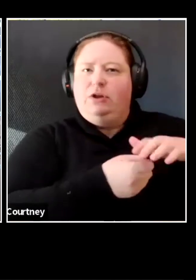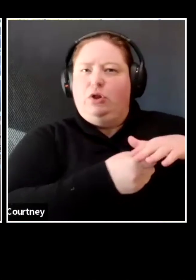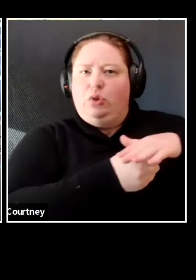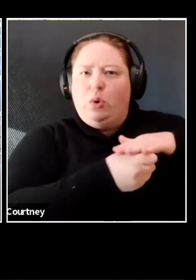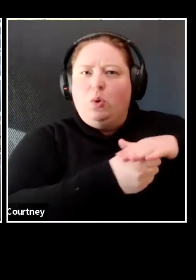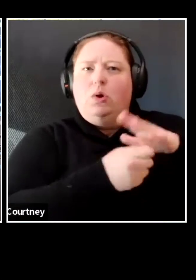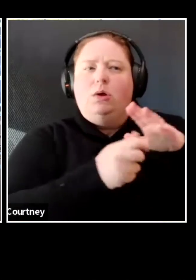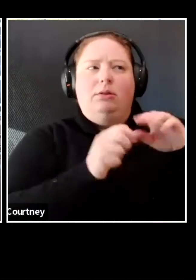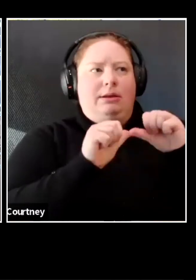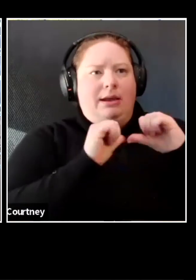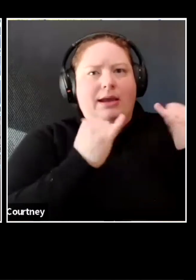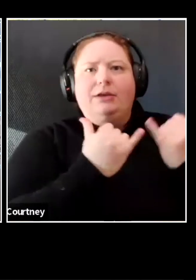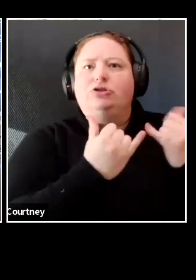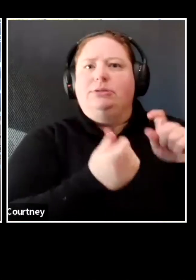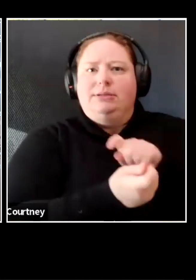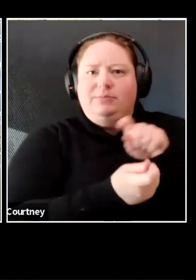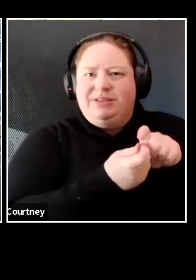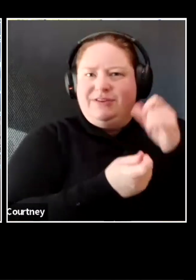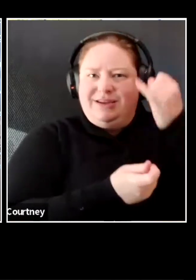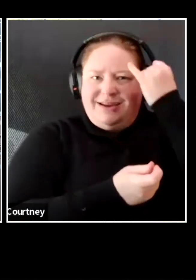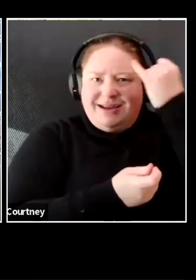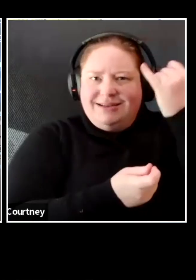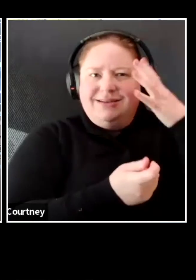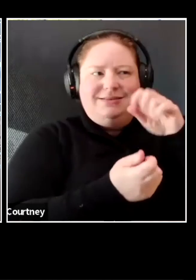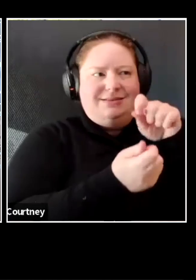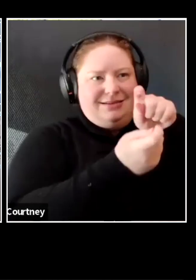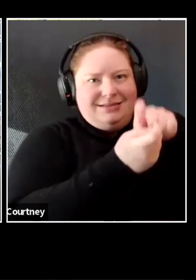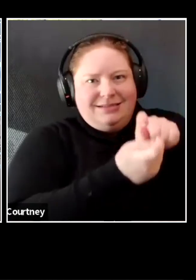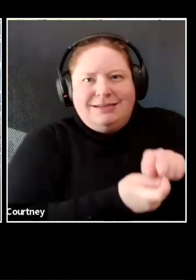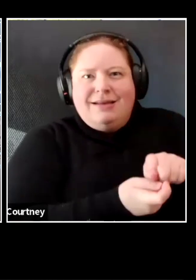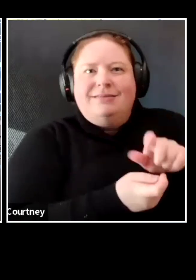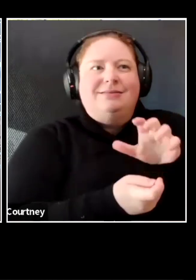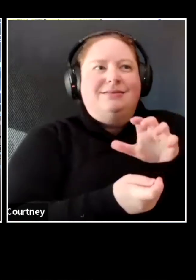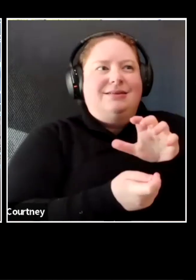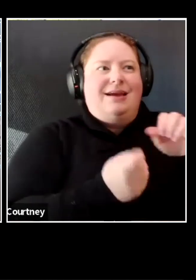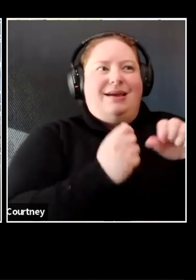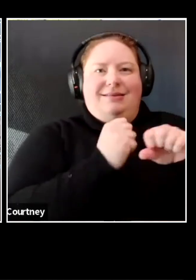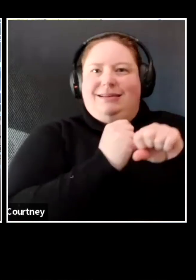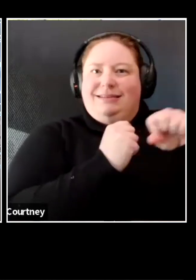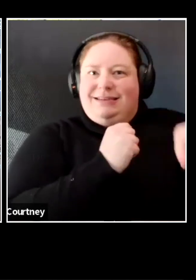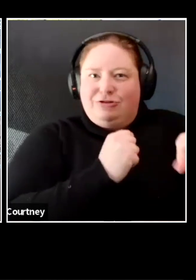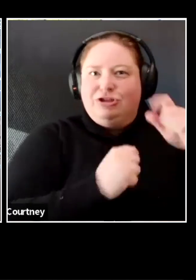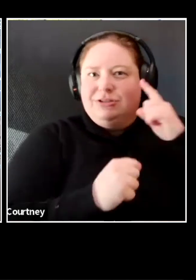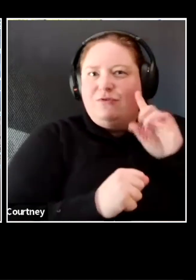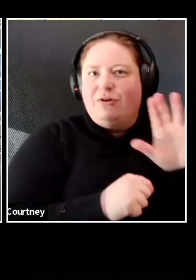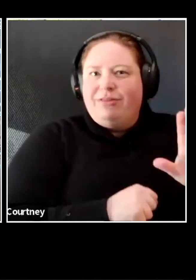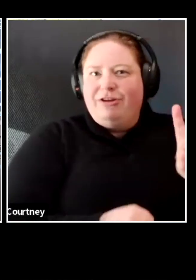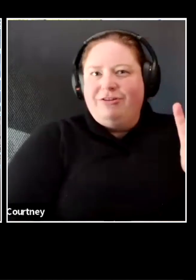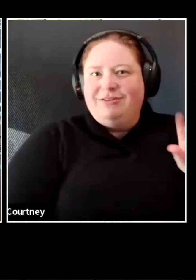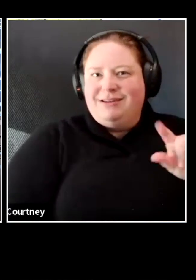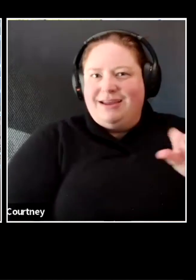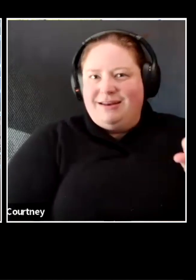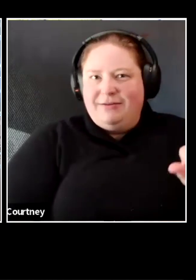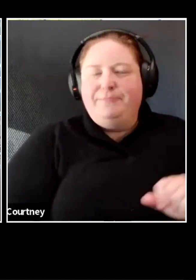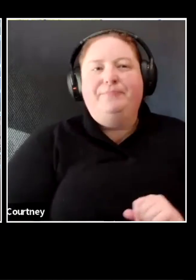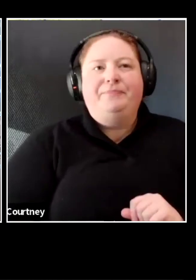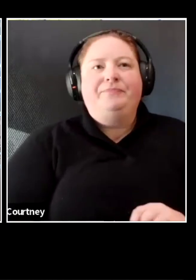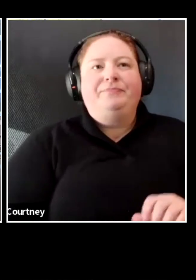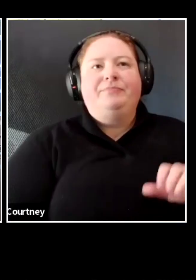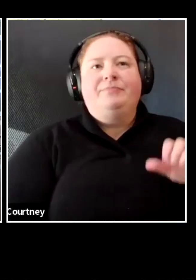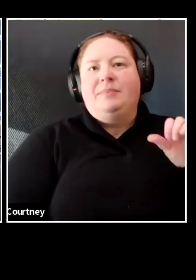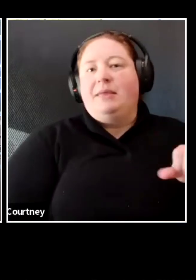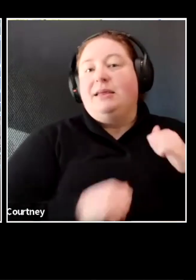specific ideas and details and extensions to the data and that's into that form that they were